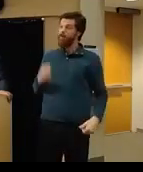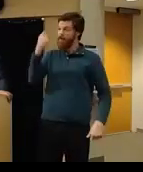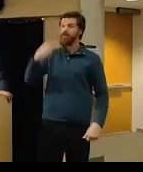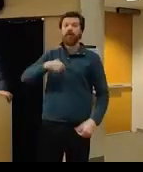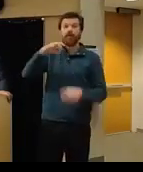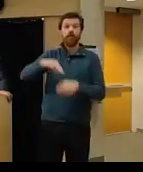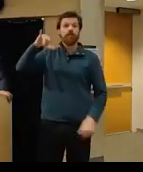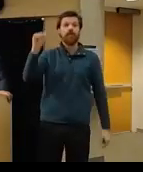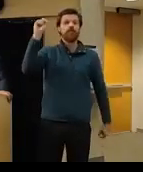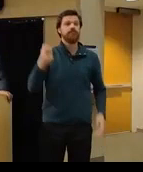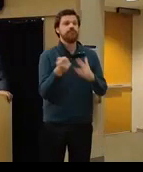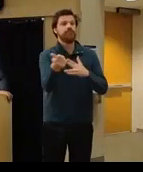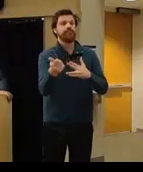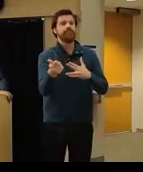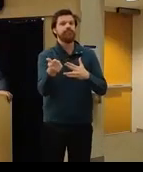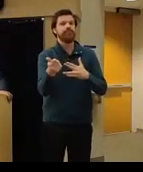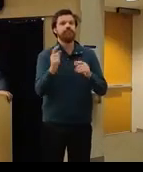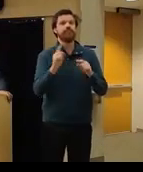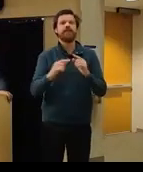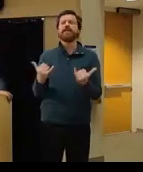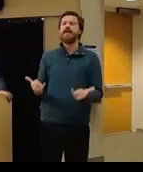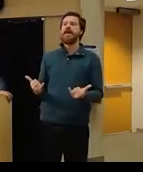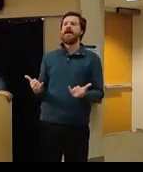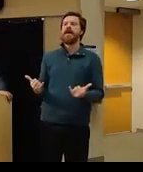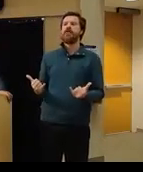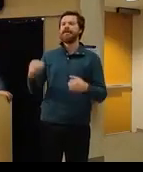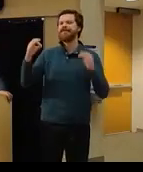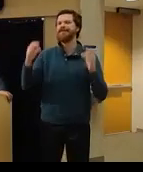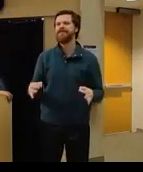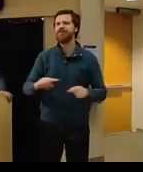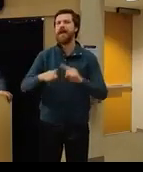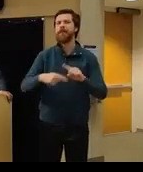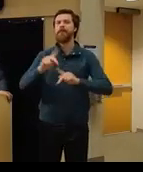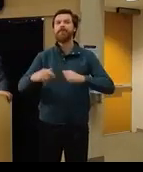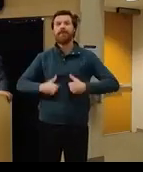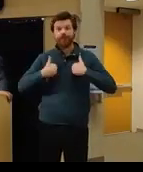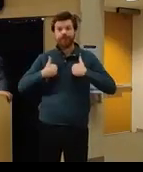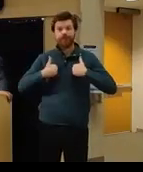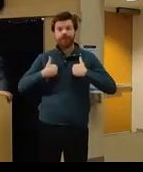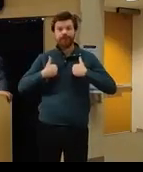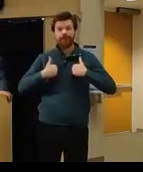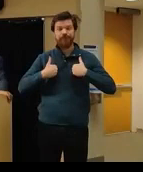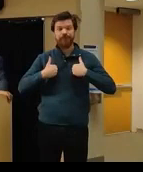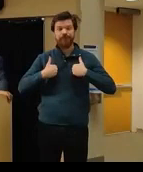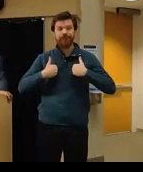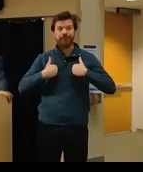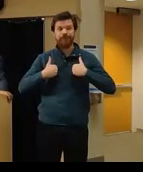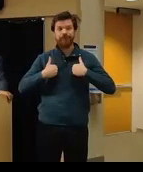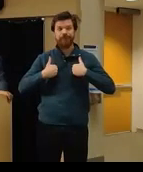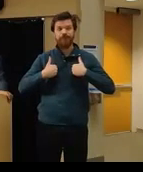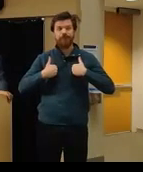Yes right but here we are making decisions about people's lives on things that are voted in and